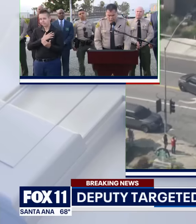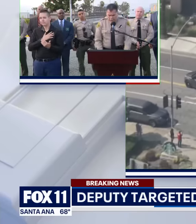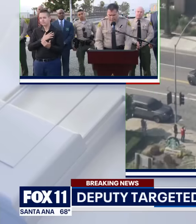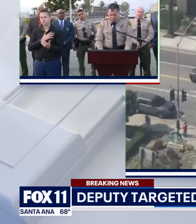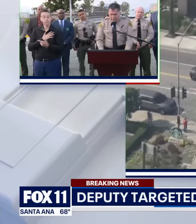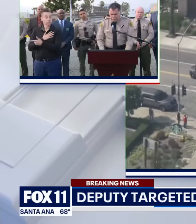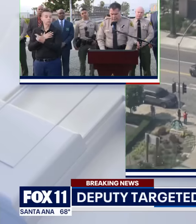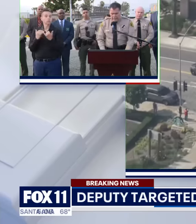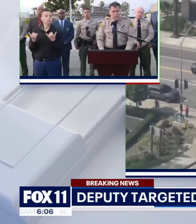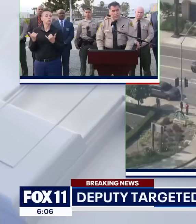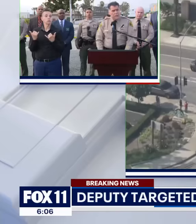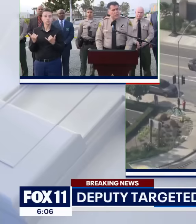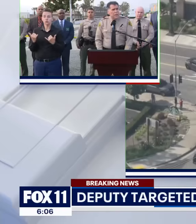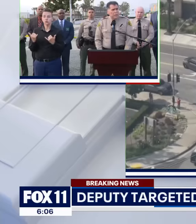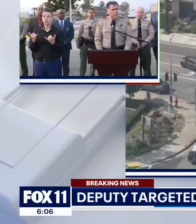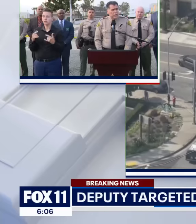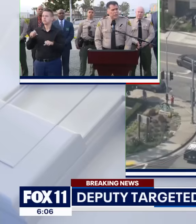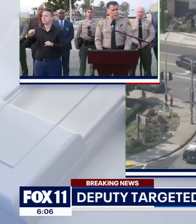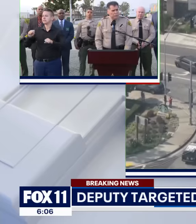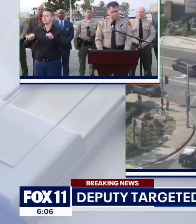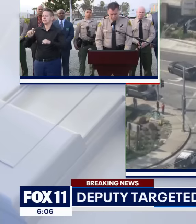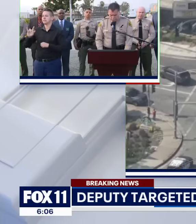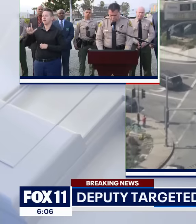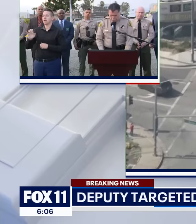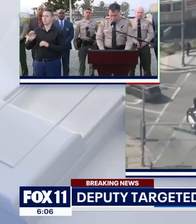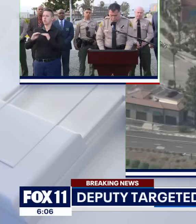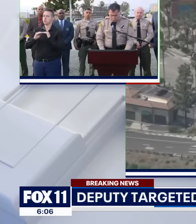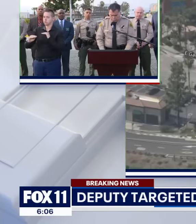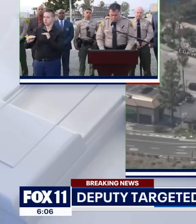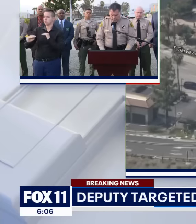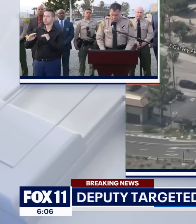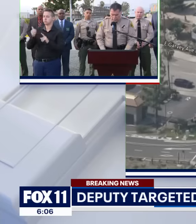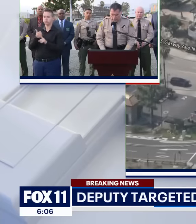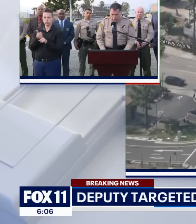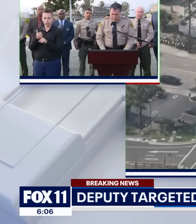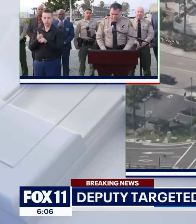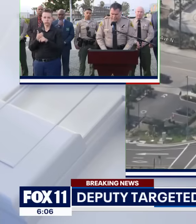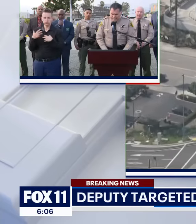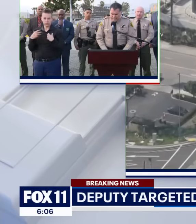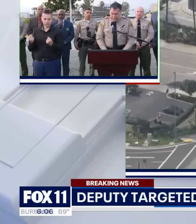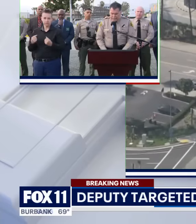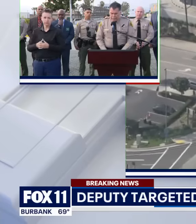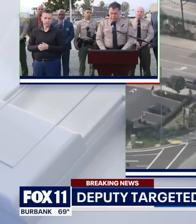Fortunately, or I'm sorry, based on the examination of his vest,